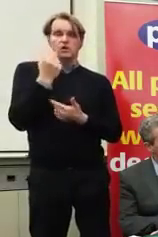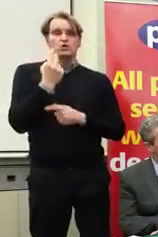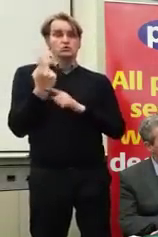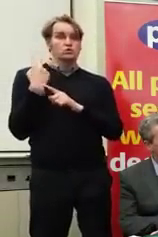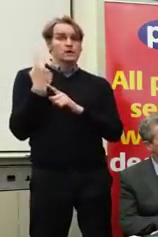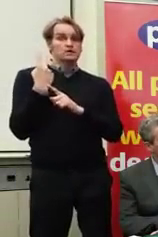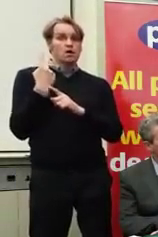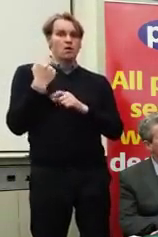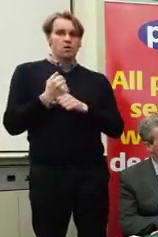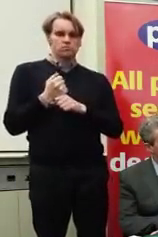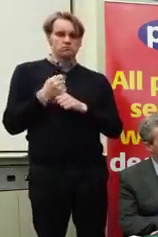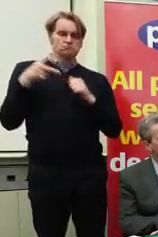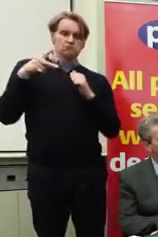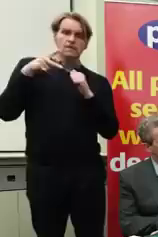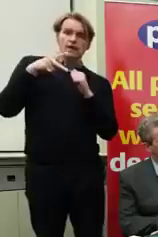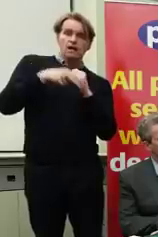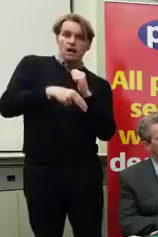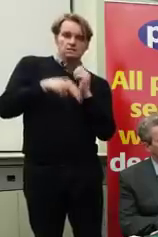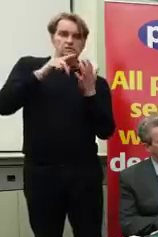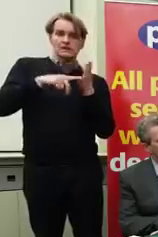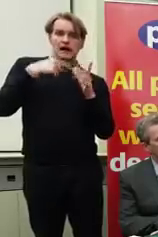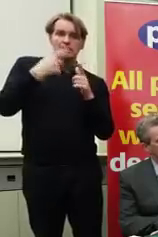bankers so in other words he gave a tax award to the bankers up to about